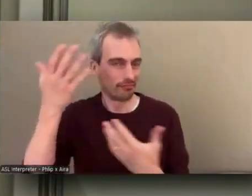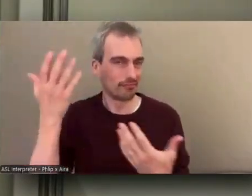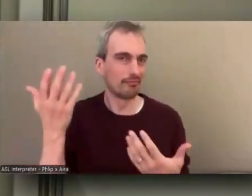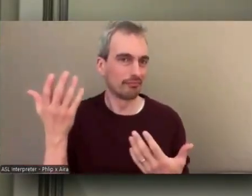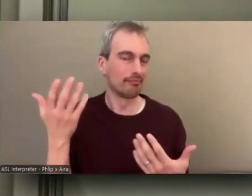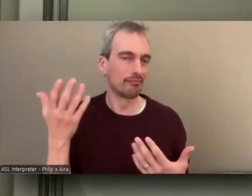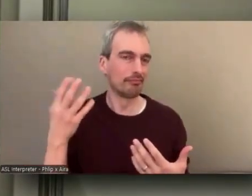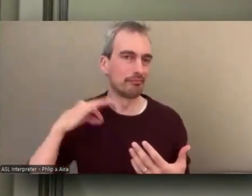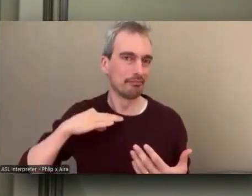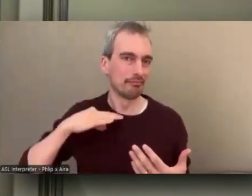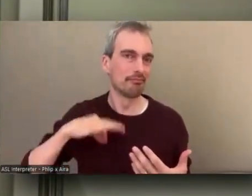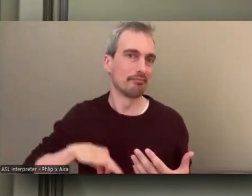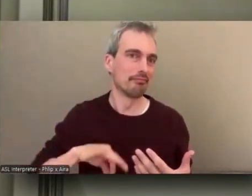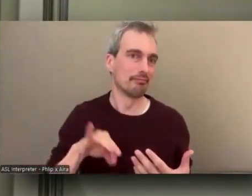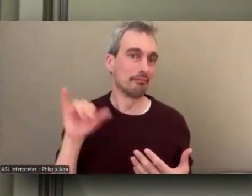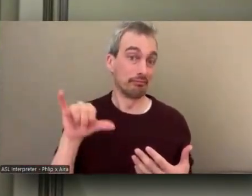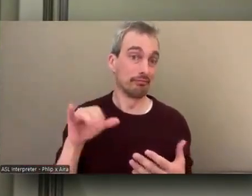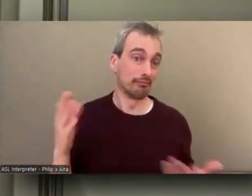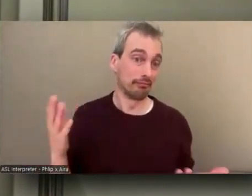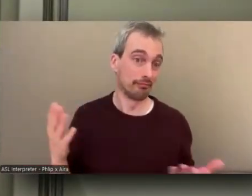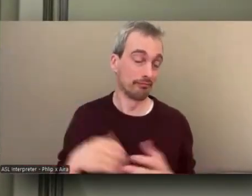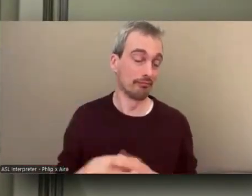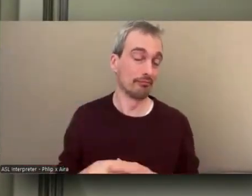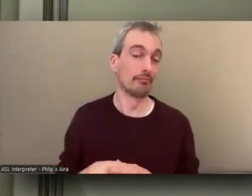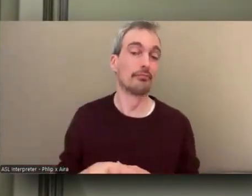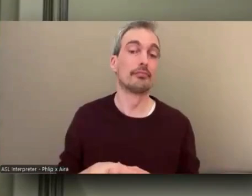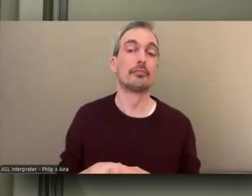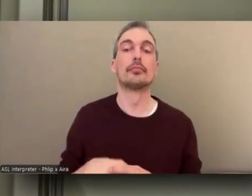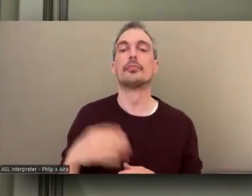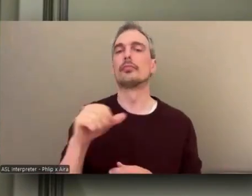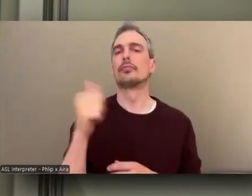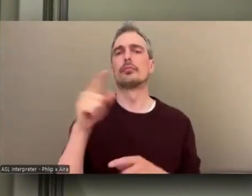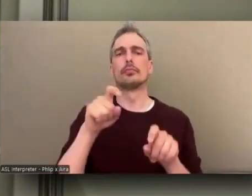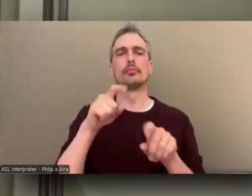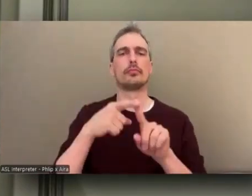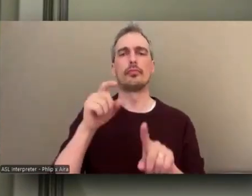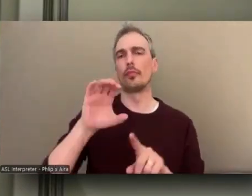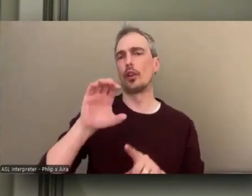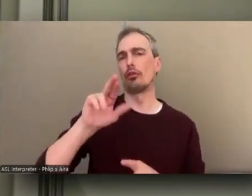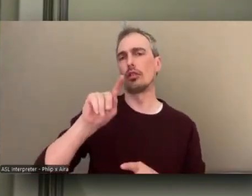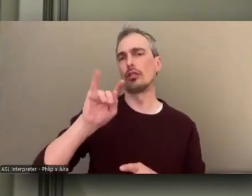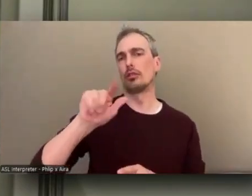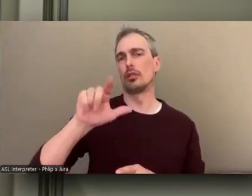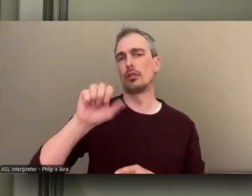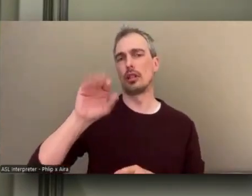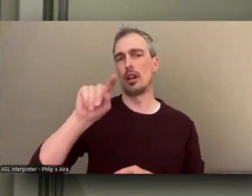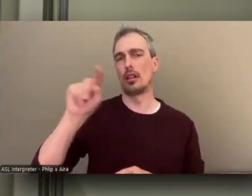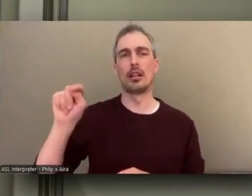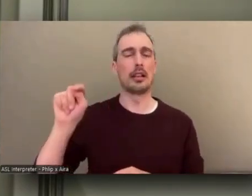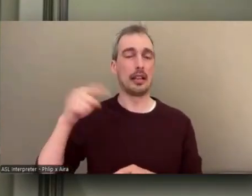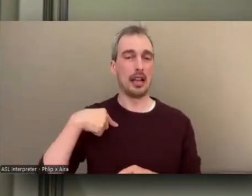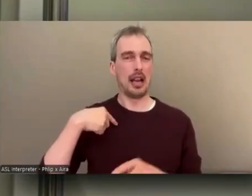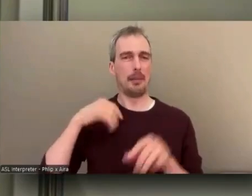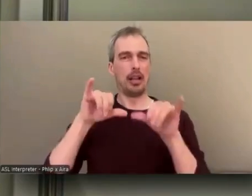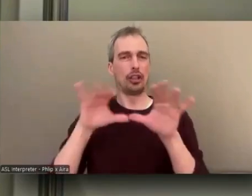Another question from Crystal Scott. As a web engineer, how can I help clients and organizations maintain accessibility long term?